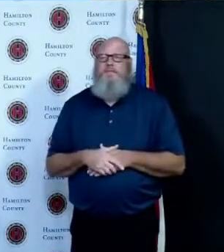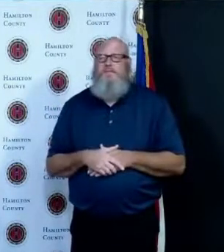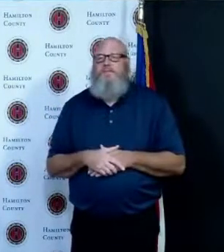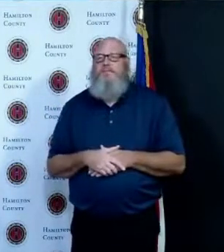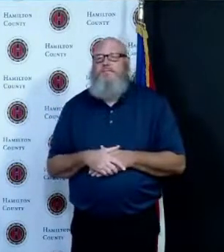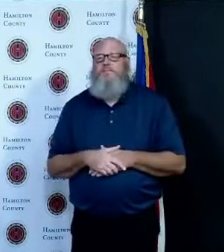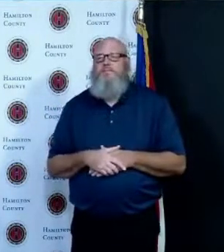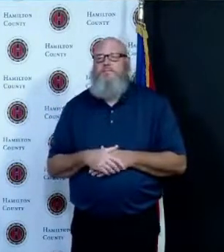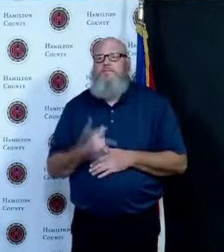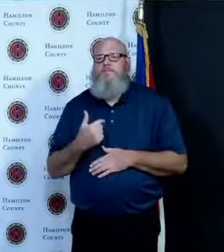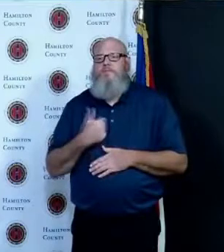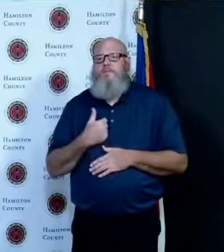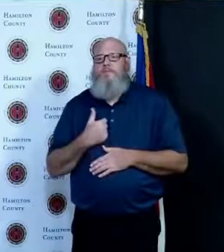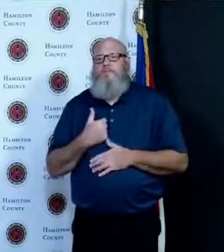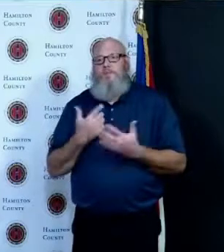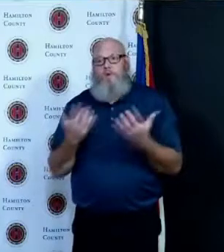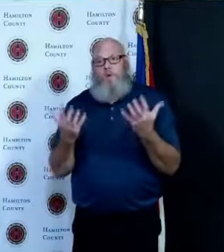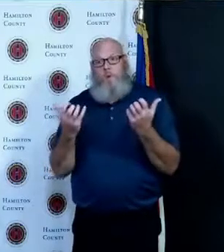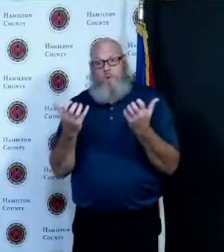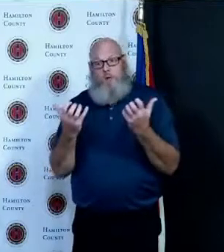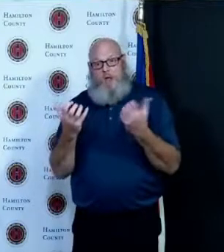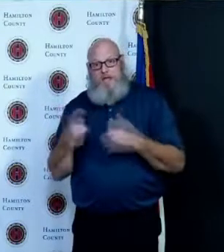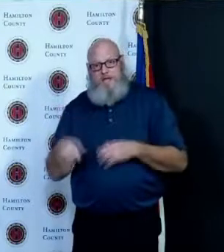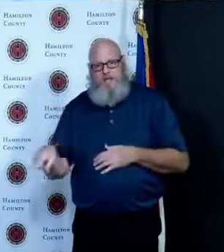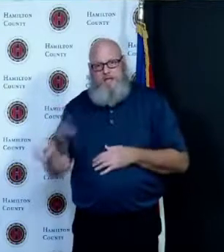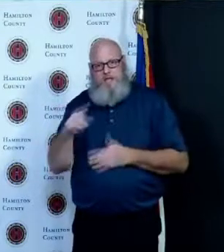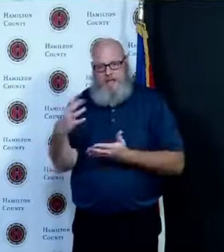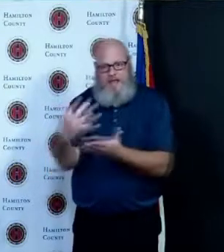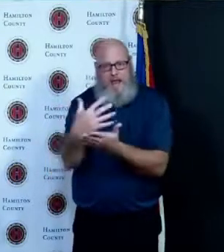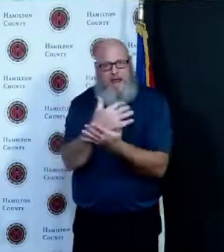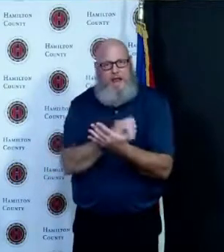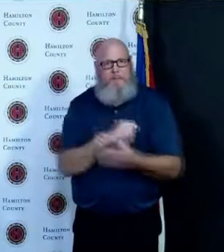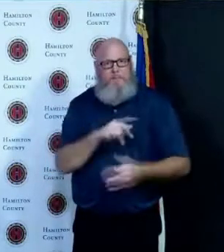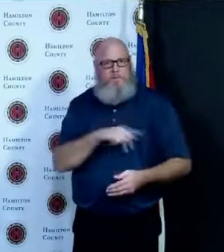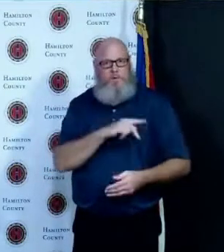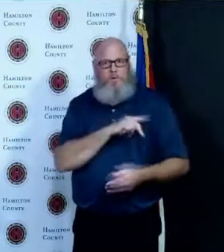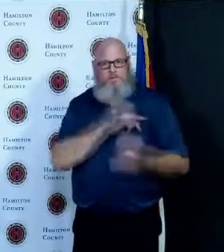interested in getting the vaccine and it's a tool that we are using to then be able to reach out to